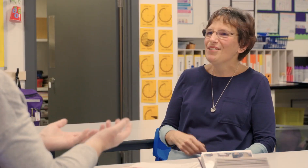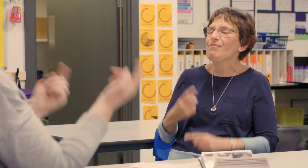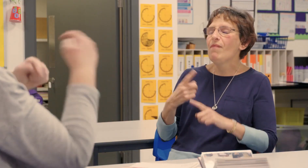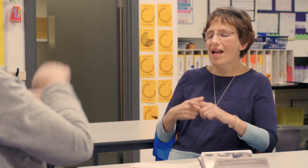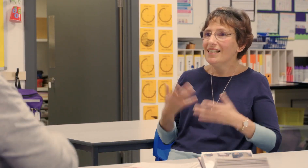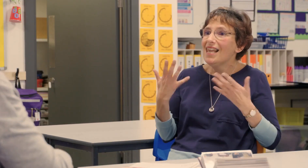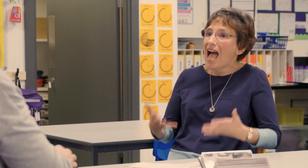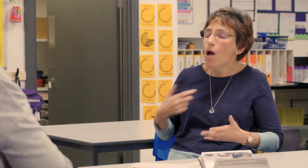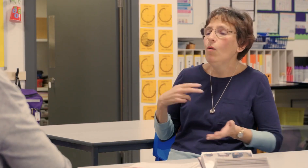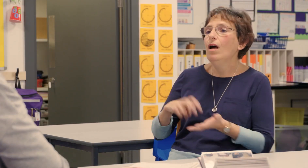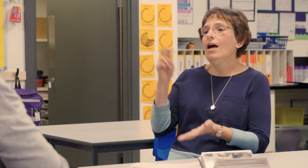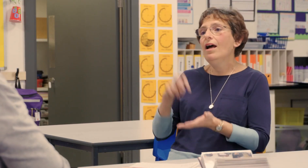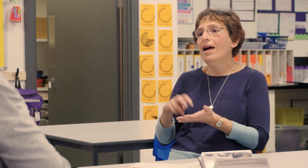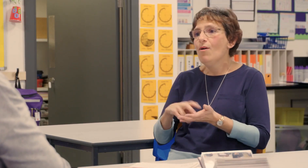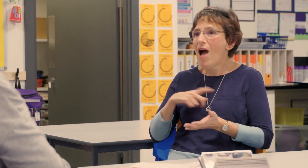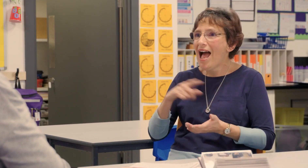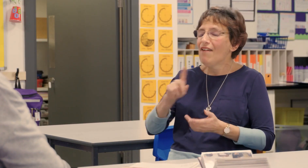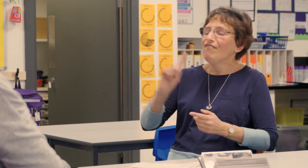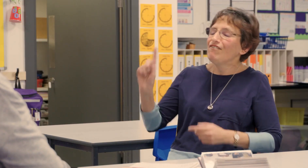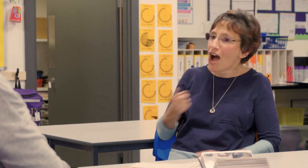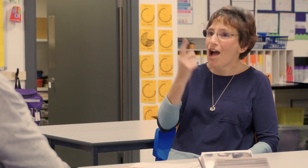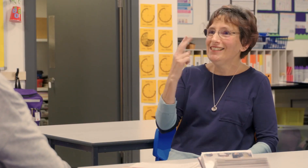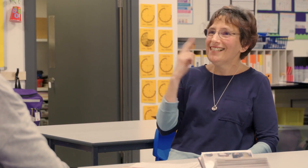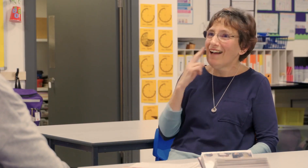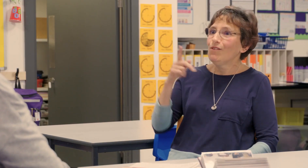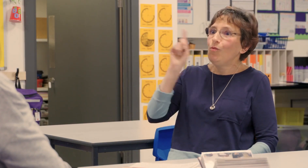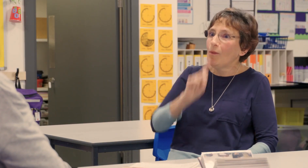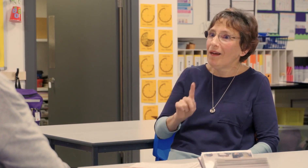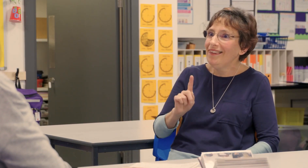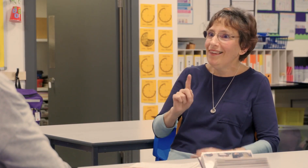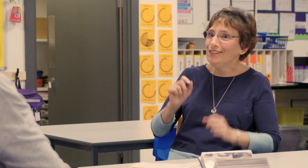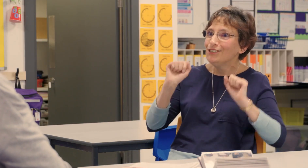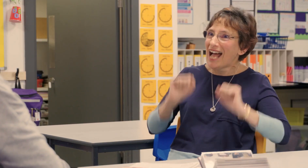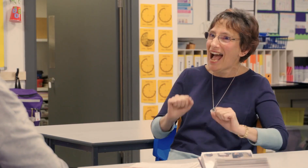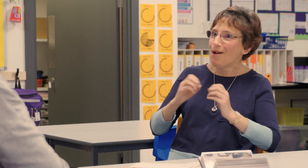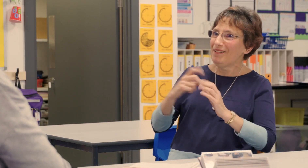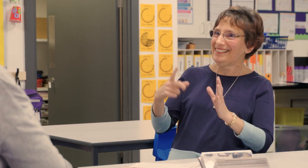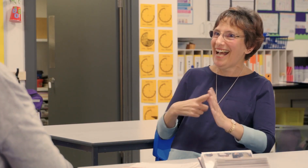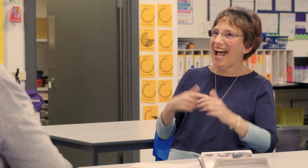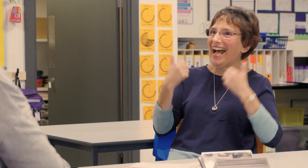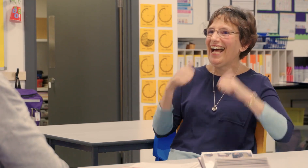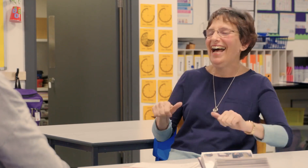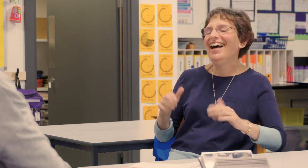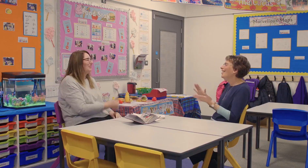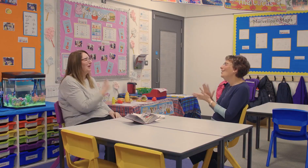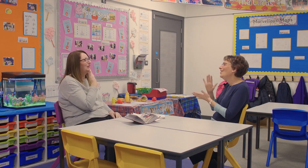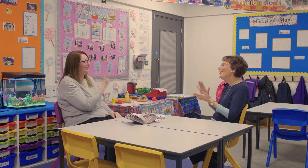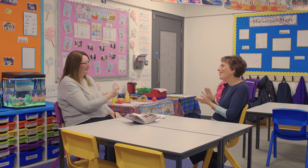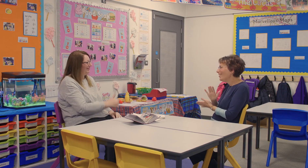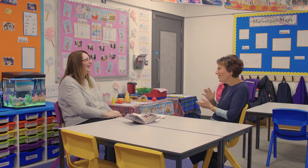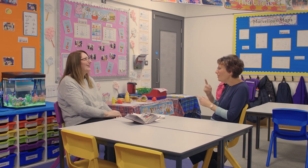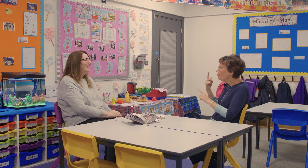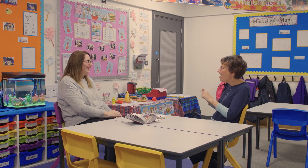And finally in you, we now have our first Deaf female Chair of the BDA! I'm so thrilled! - Ah, thank you!